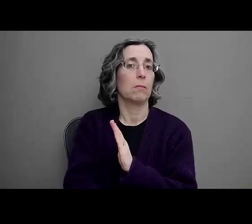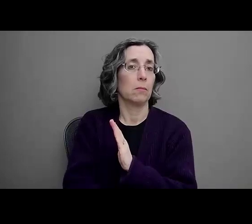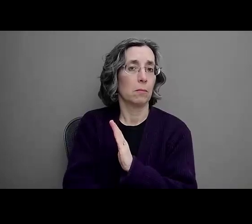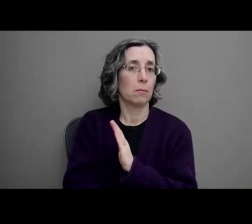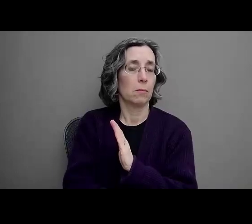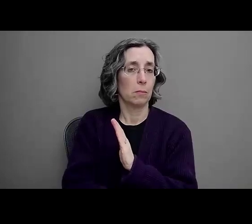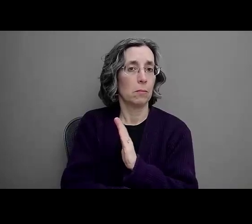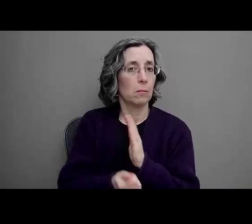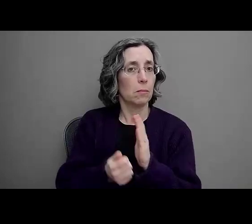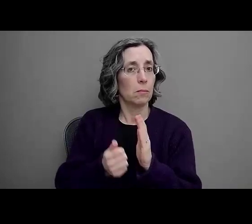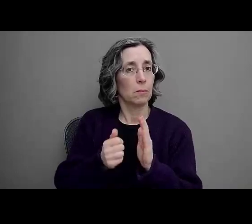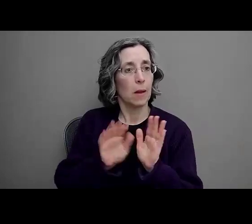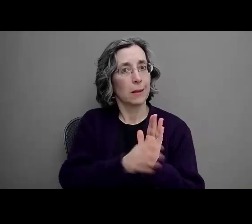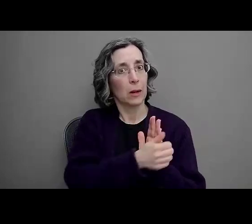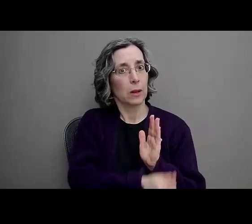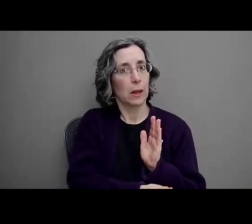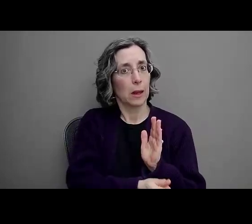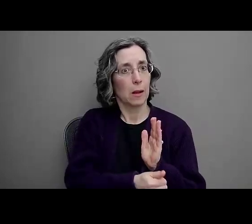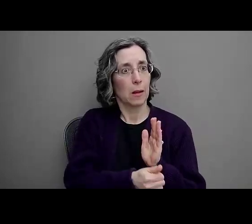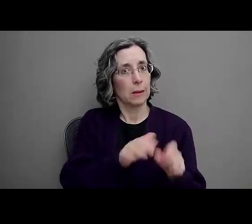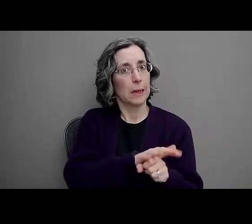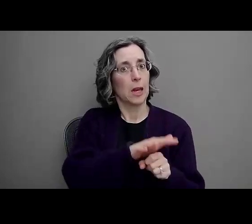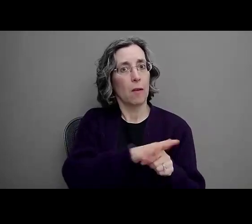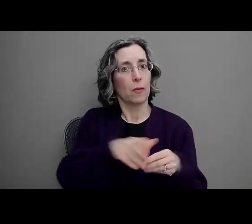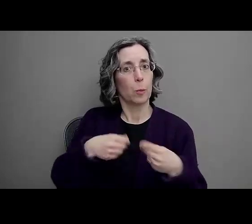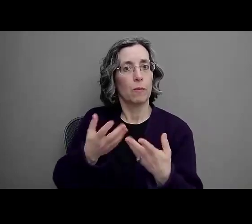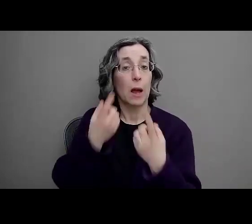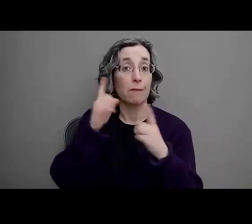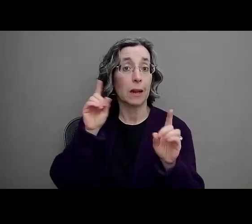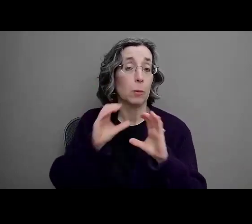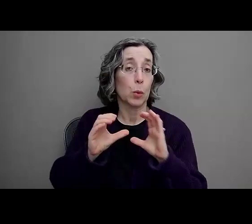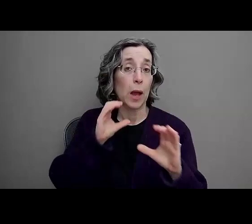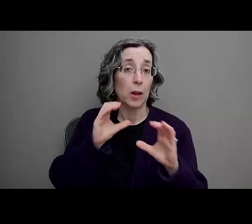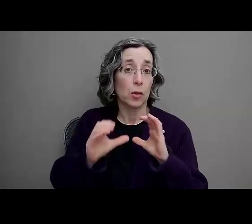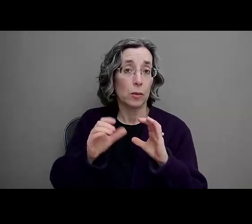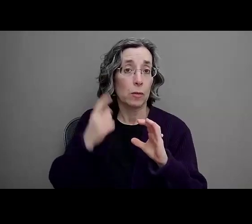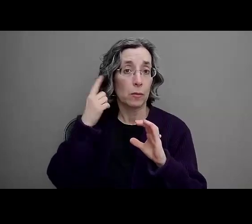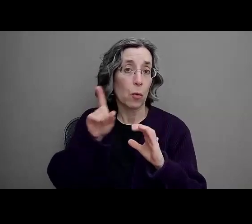is considered proficient and has attained a level of skill that allows them to be able to